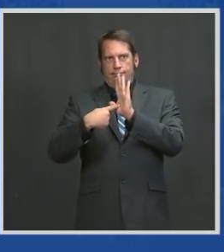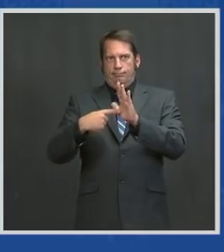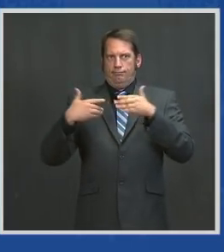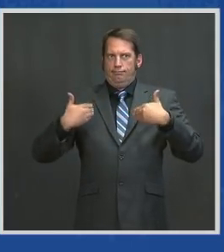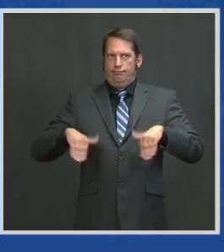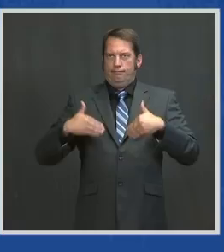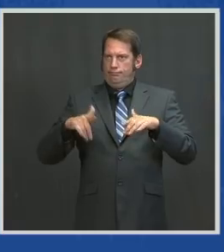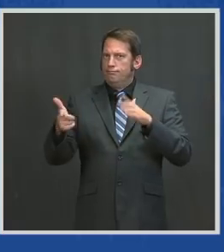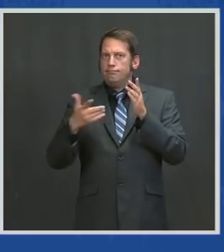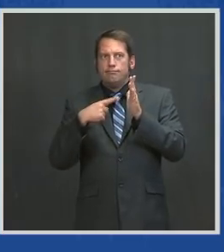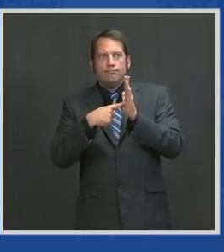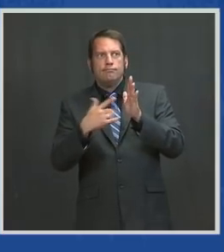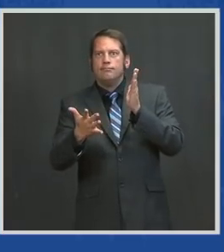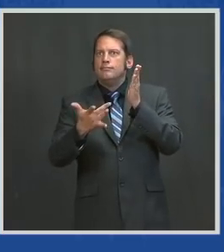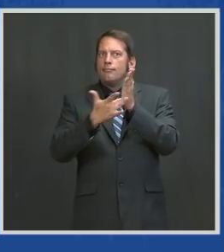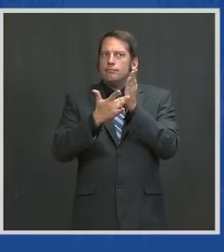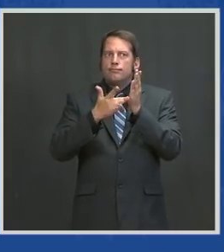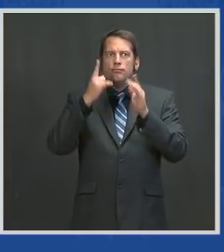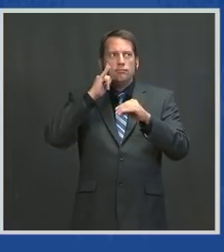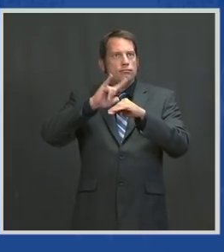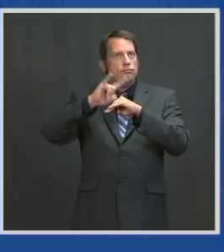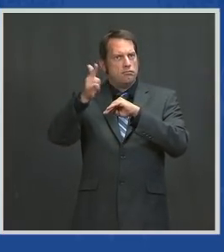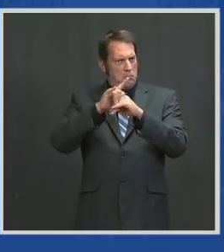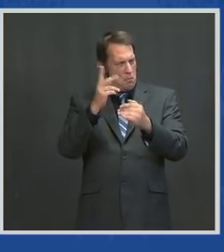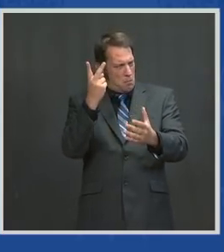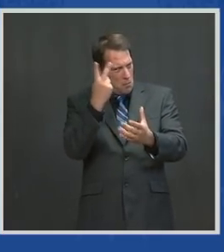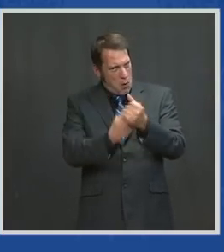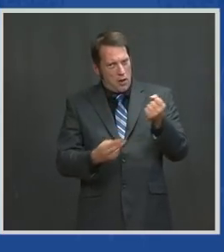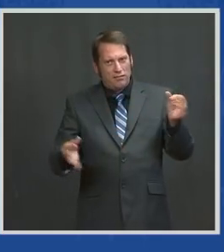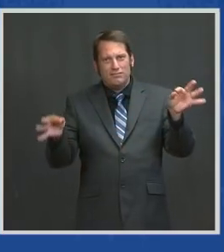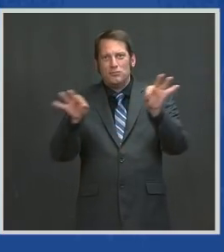In the United States, we have an all-volunteer force,